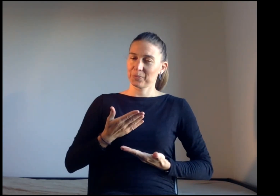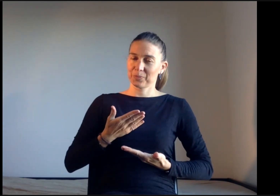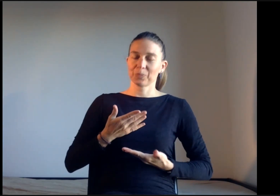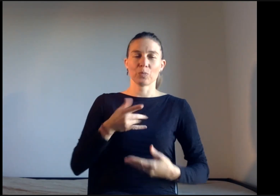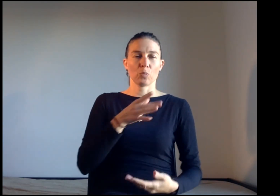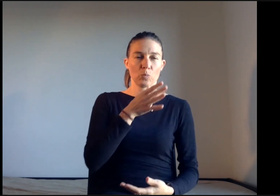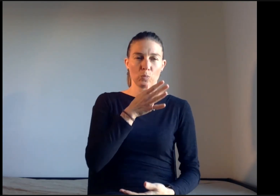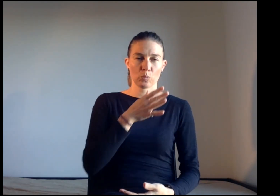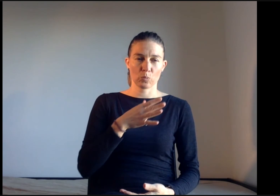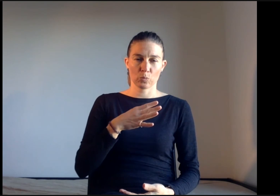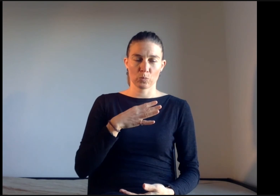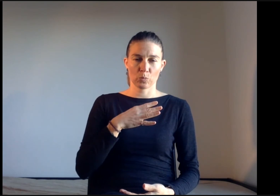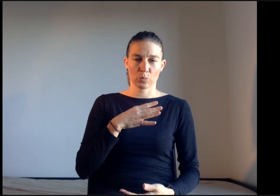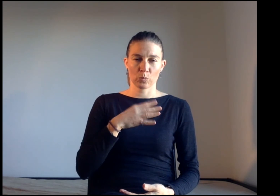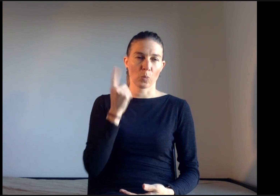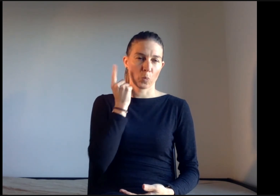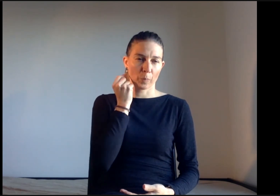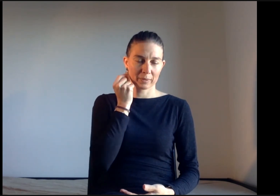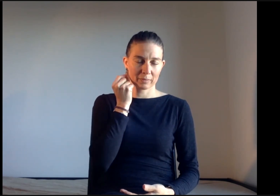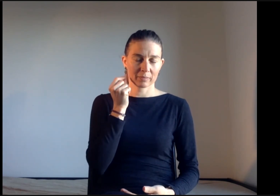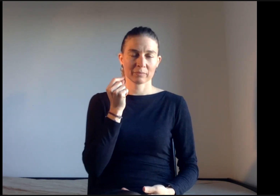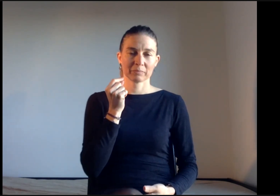As it was said by the previous speaker,